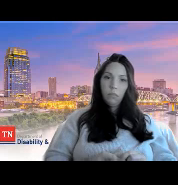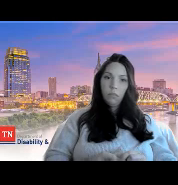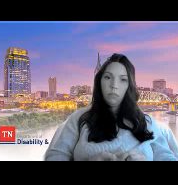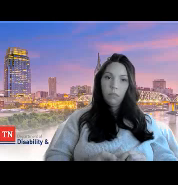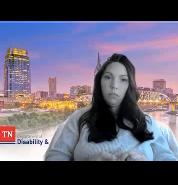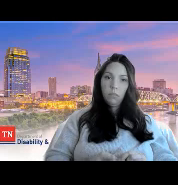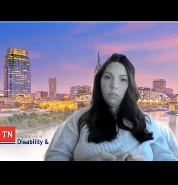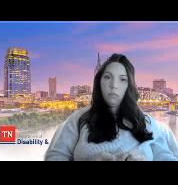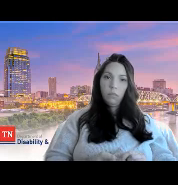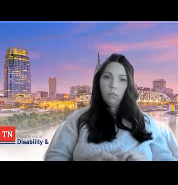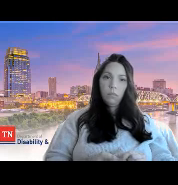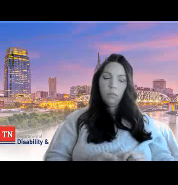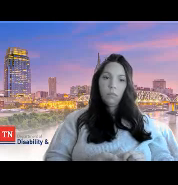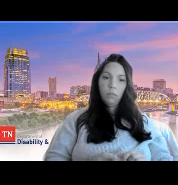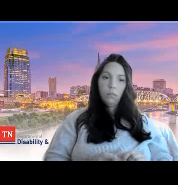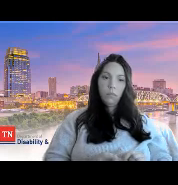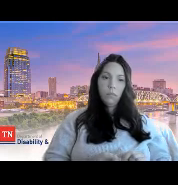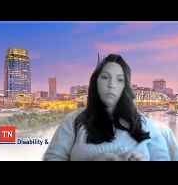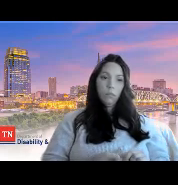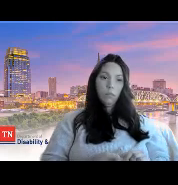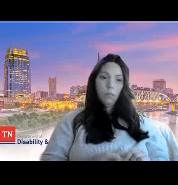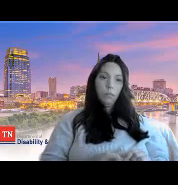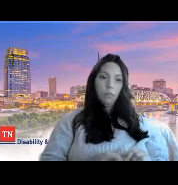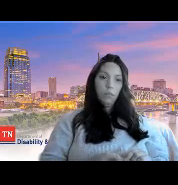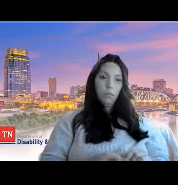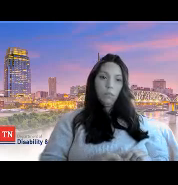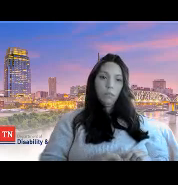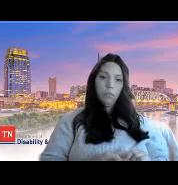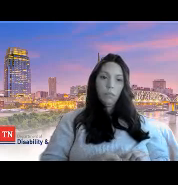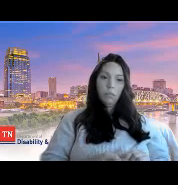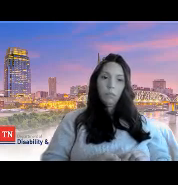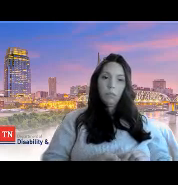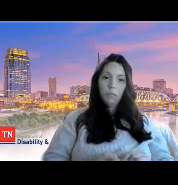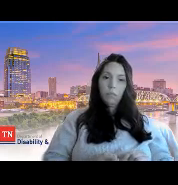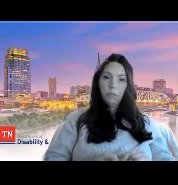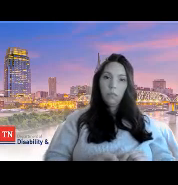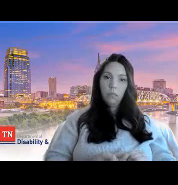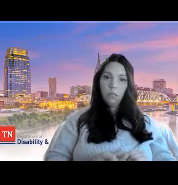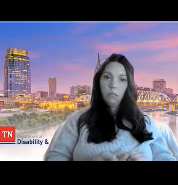counties. We talked about how a lot of senior centers are locations, churches, community centers.